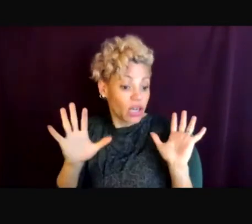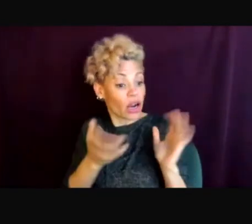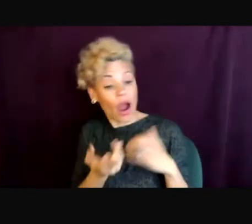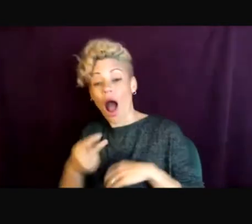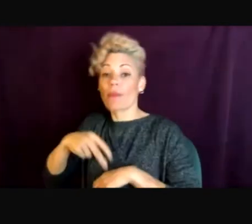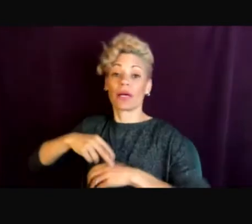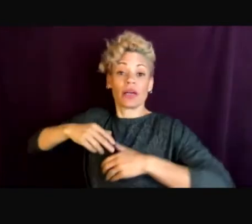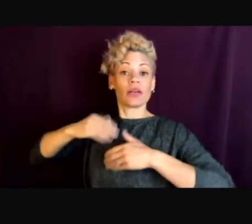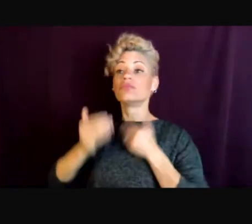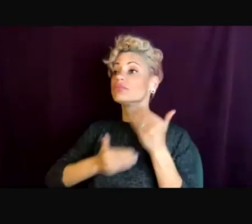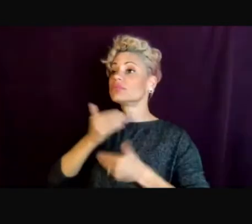doing what I was doing.